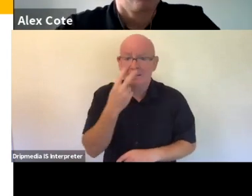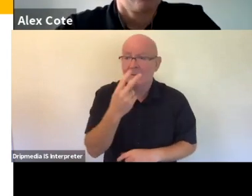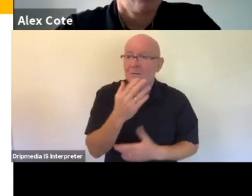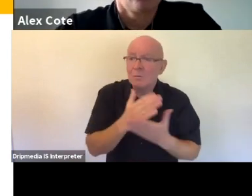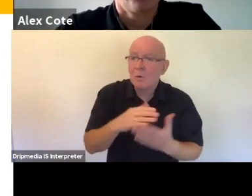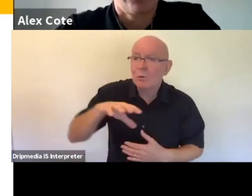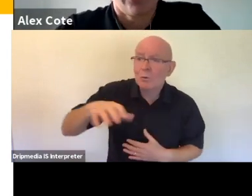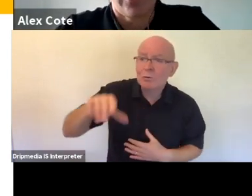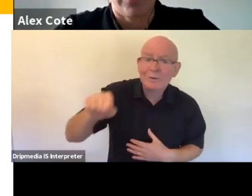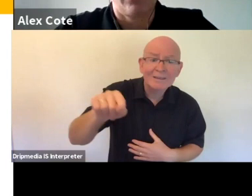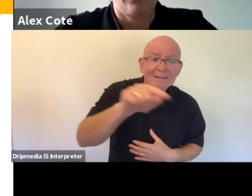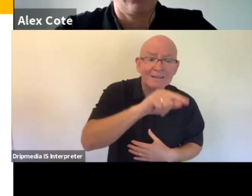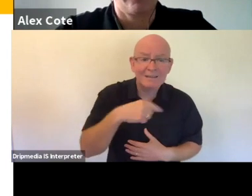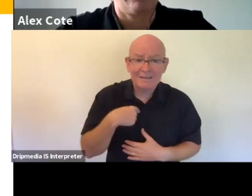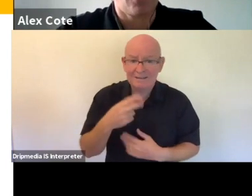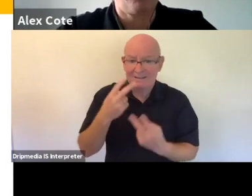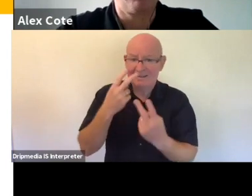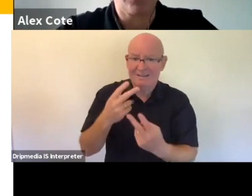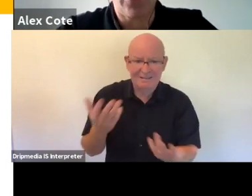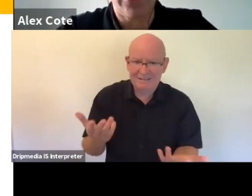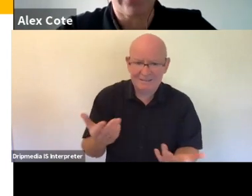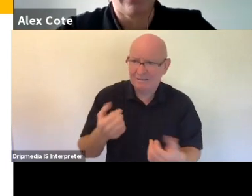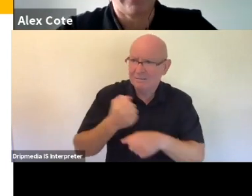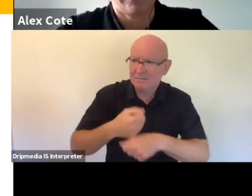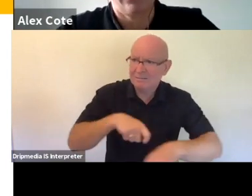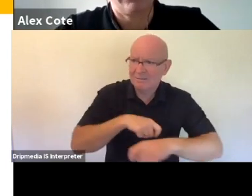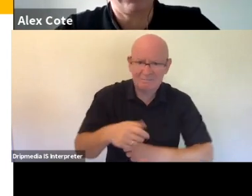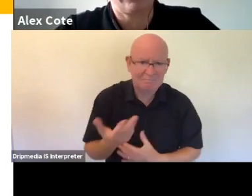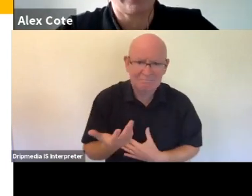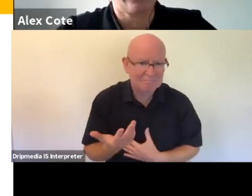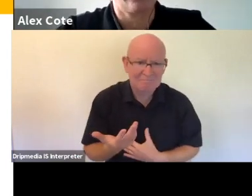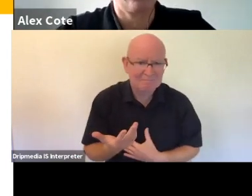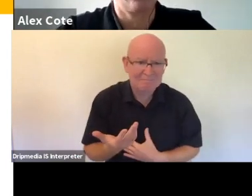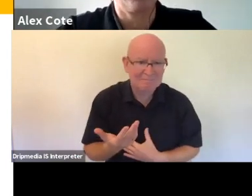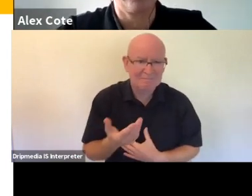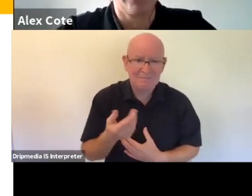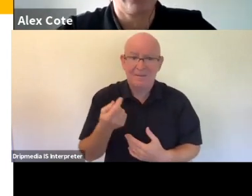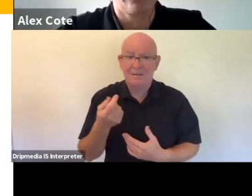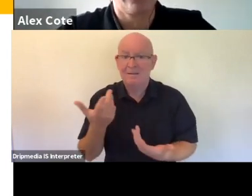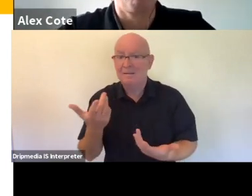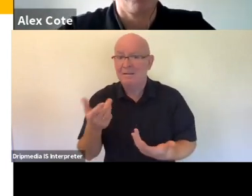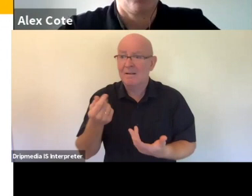There is an urgency to develop broader and universal national disability registry